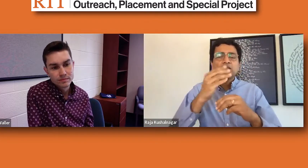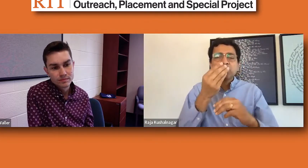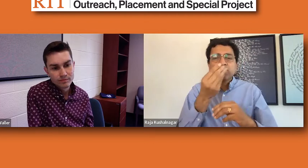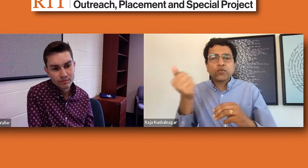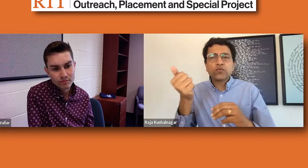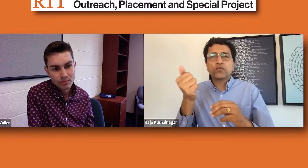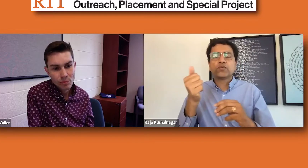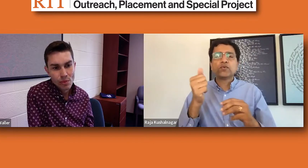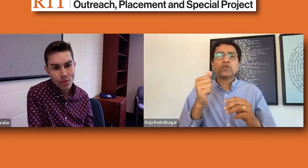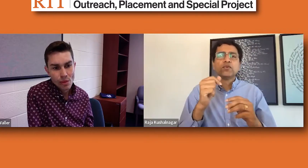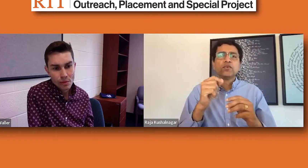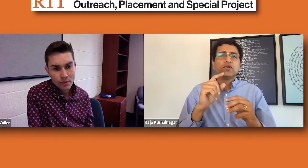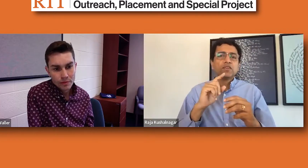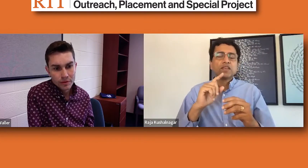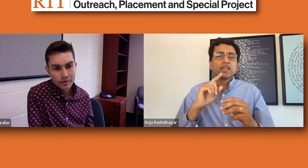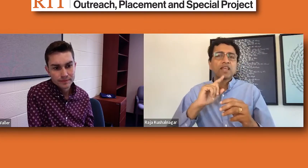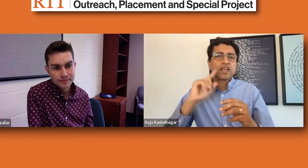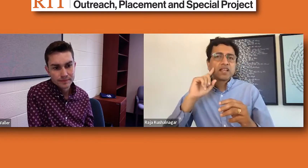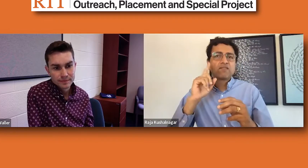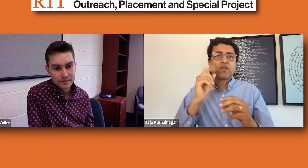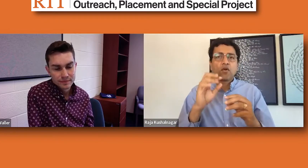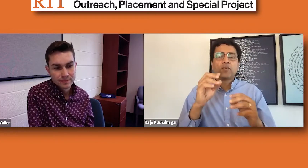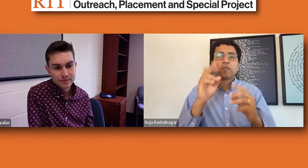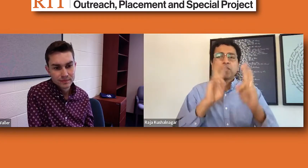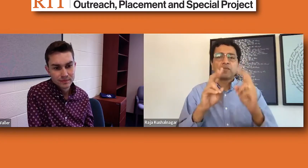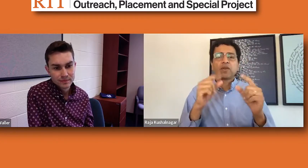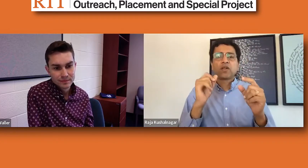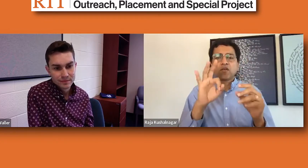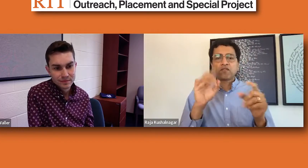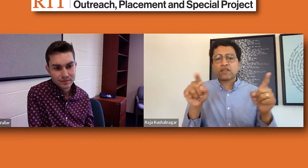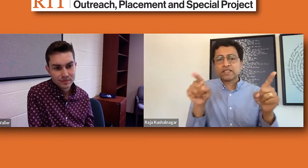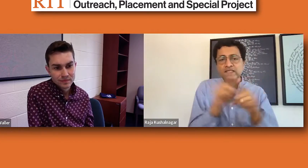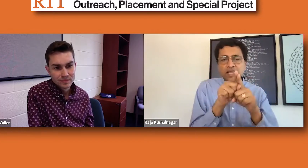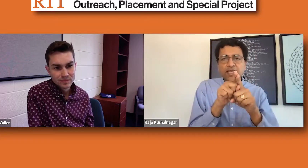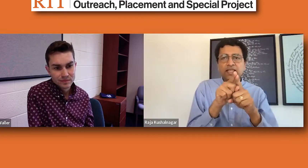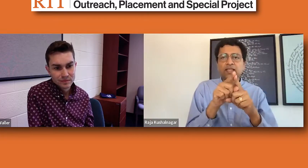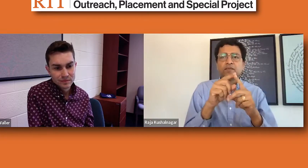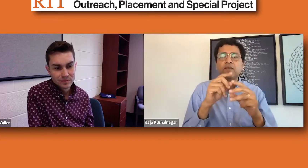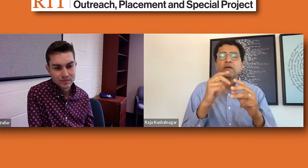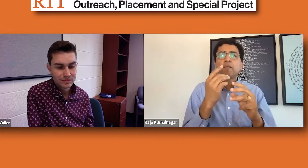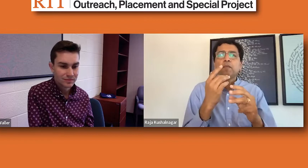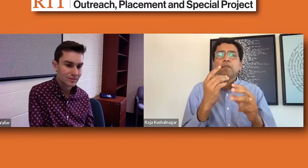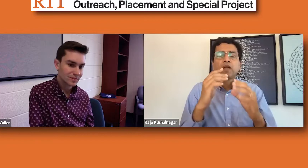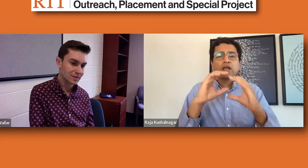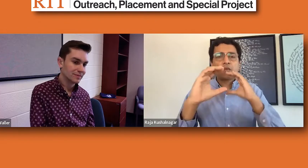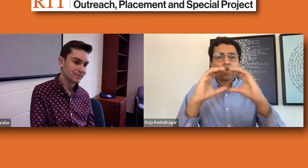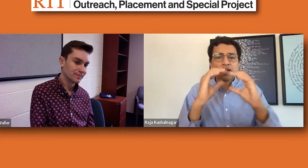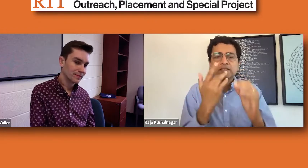that's when that concept of critical mass started to spread. It's really important to have people